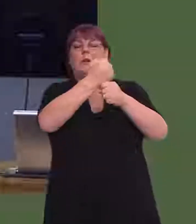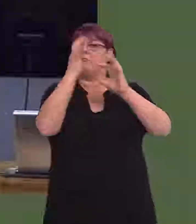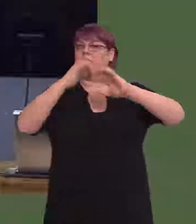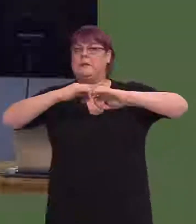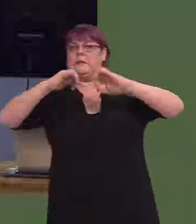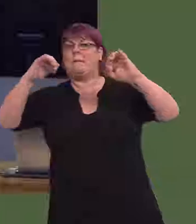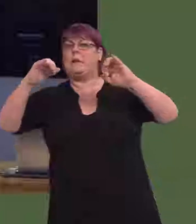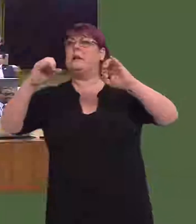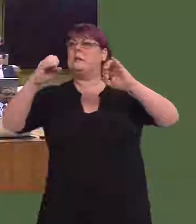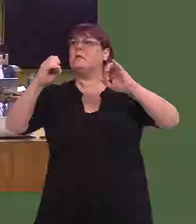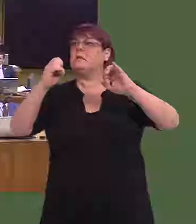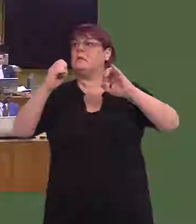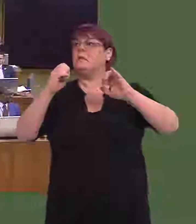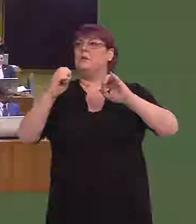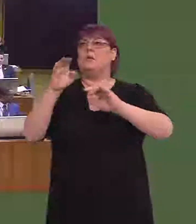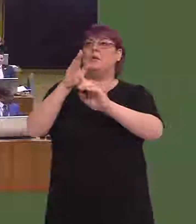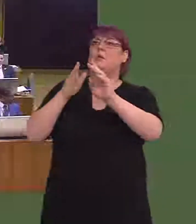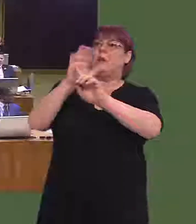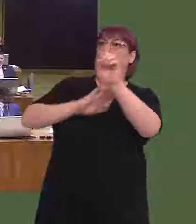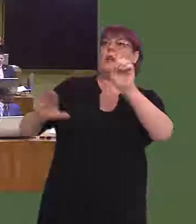the rest of the European Unionó[Interruption.]